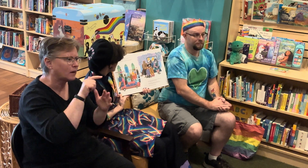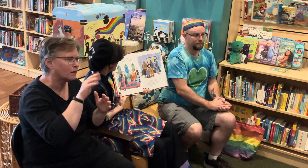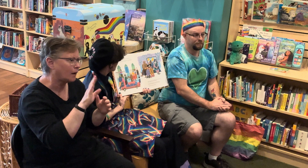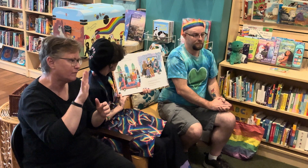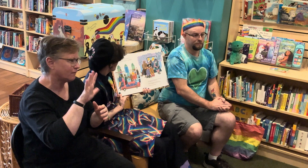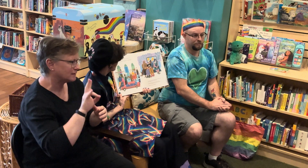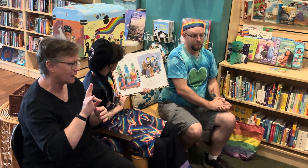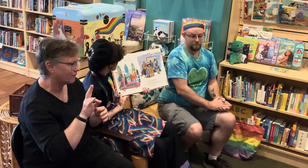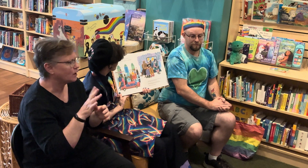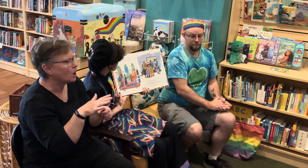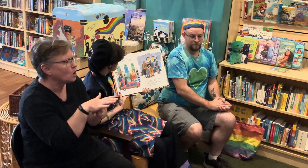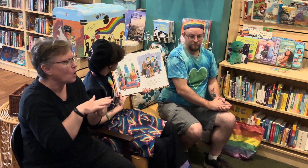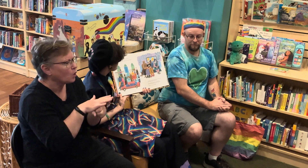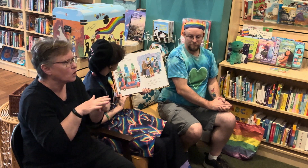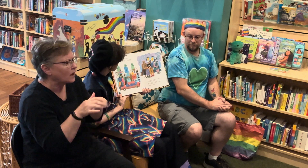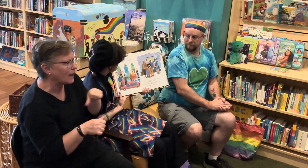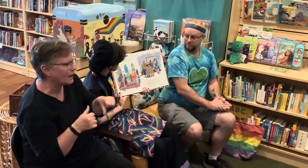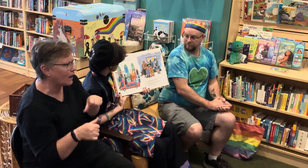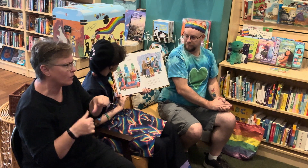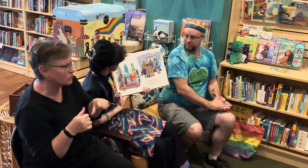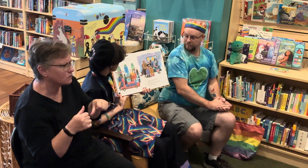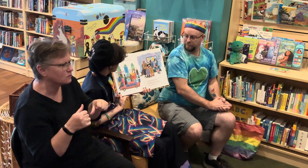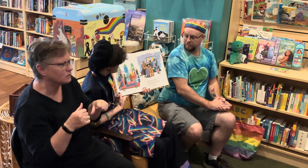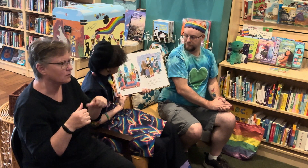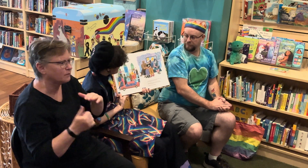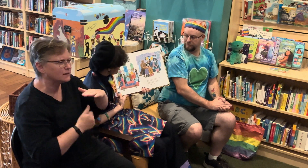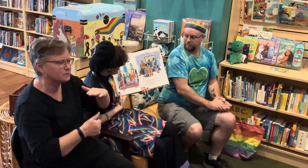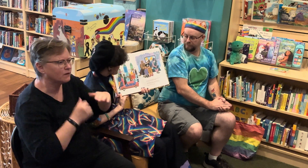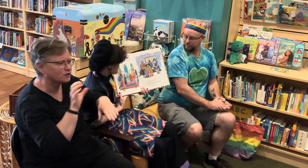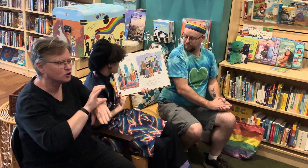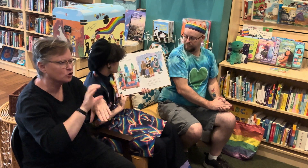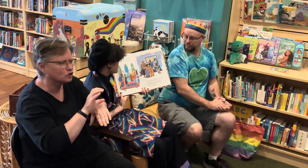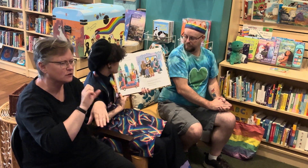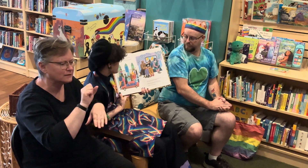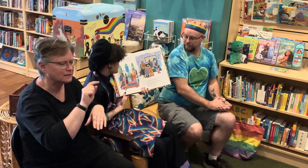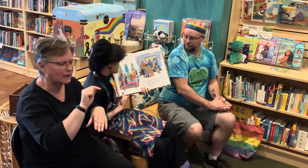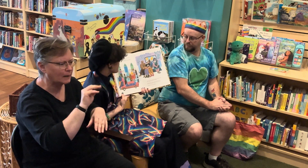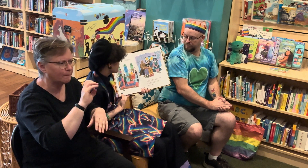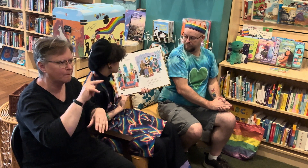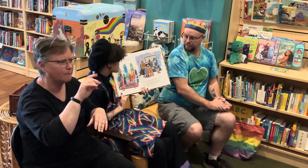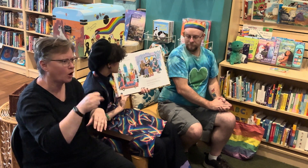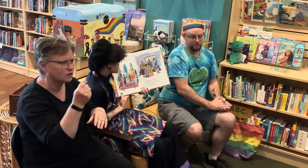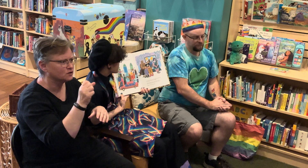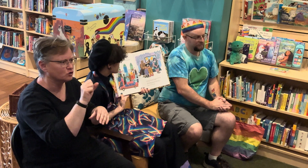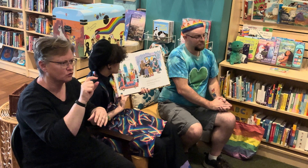hangout in the basement of a church on St Mark's Place. A few years later, when